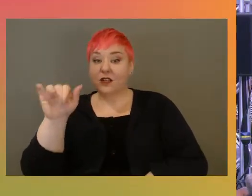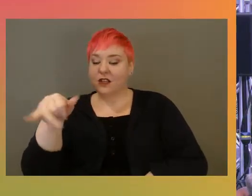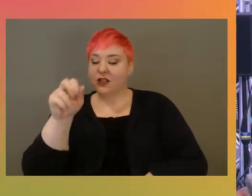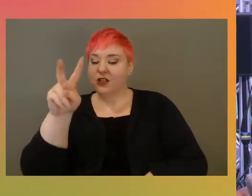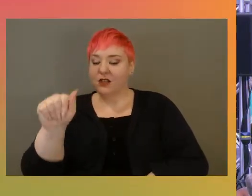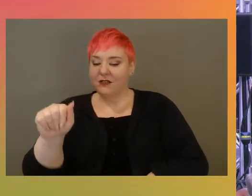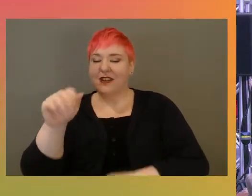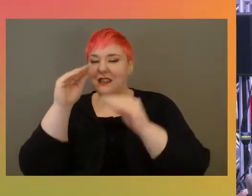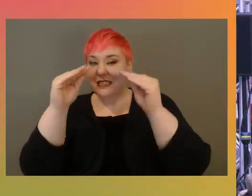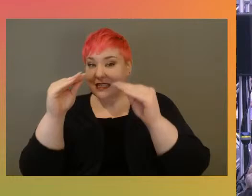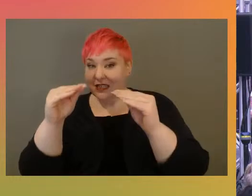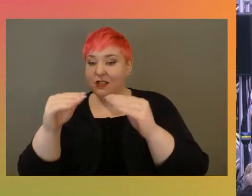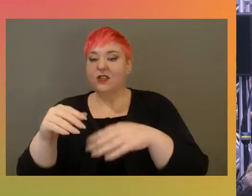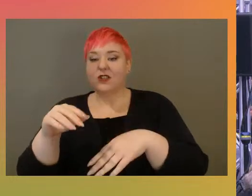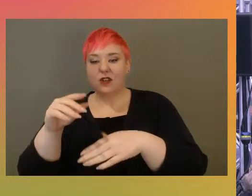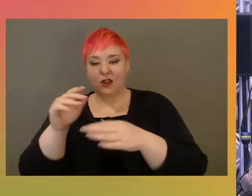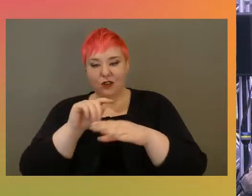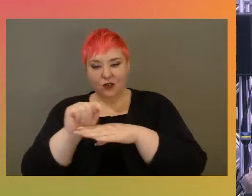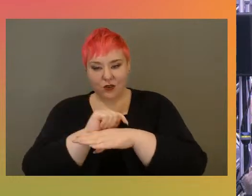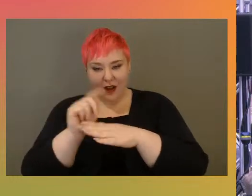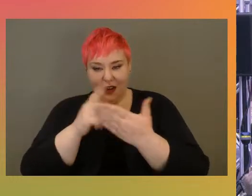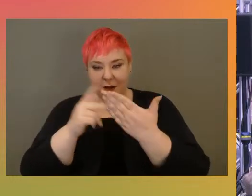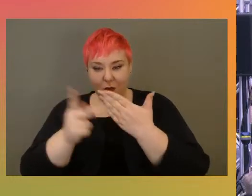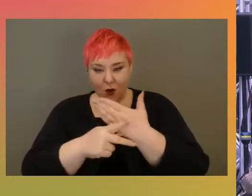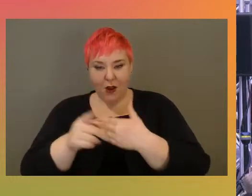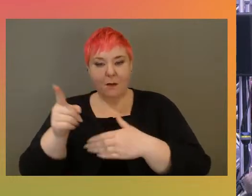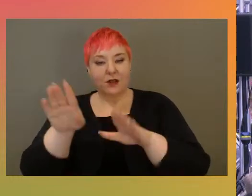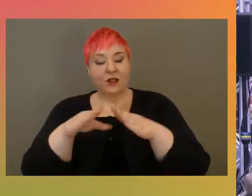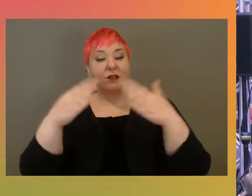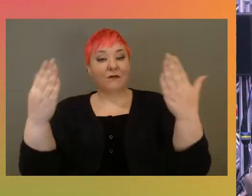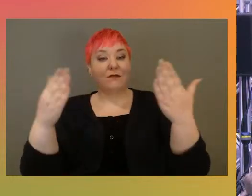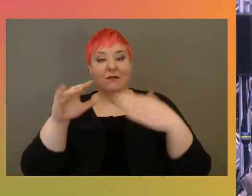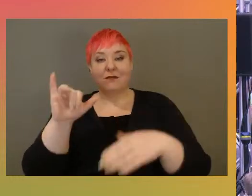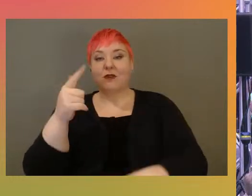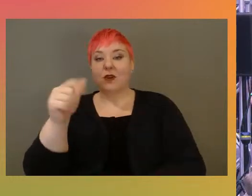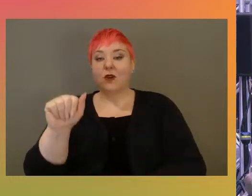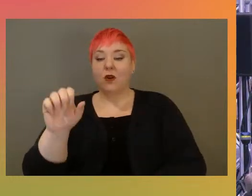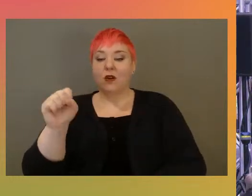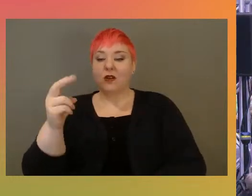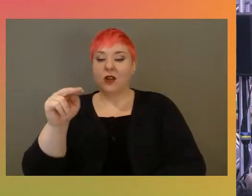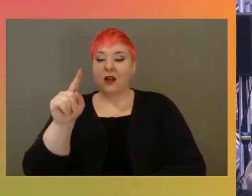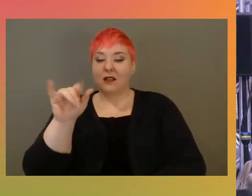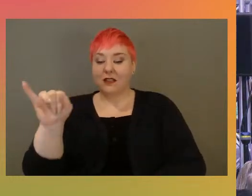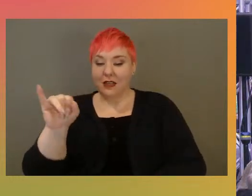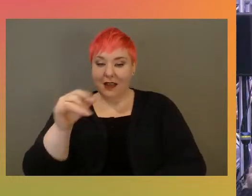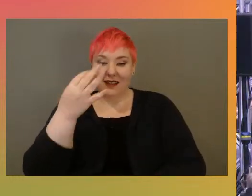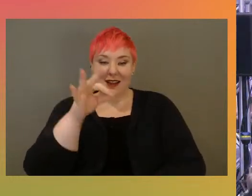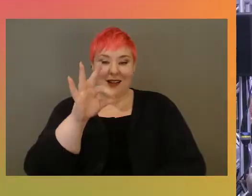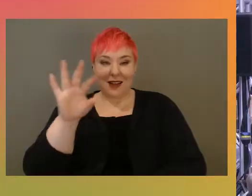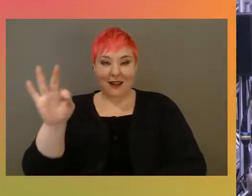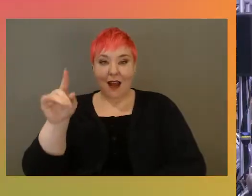HERE TO LEAD YOUR CLASS TODAY, SHE BEGAN PRACTICING YOGA IN 1984, GRADUATING FROM THE TEACHER OF THE TRAINING